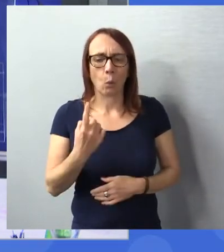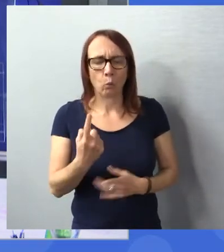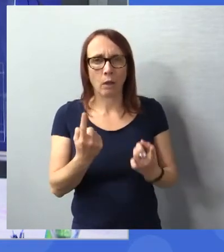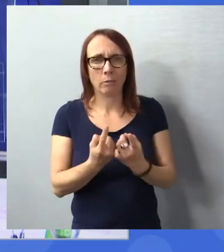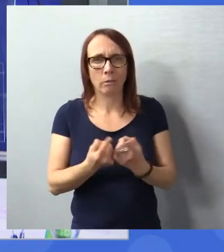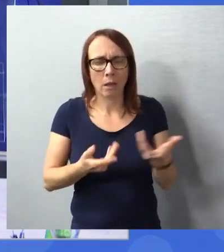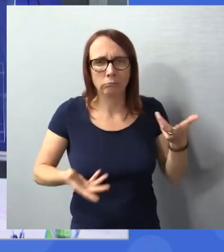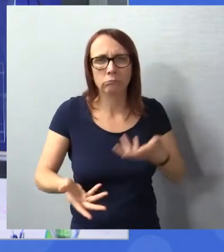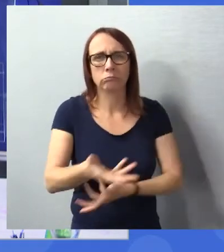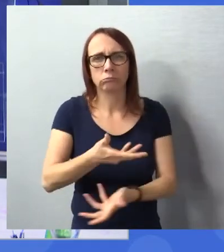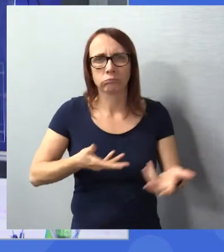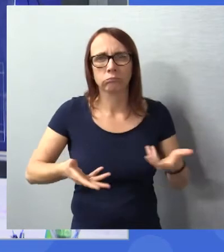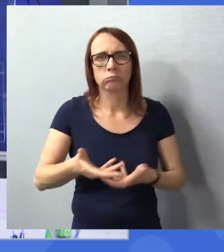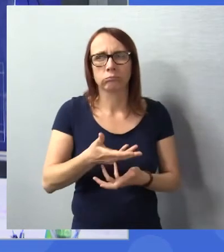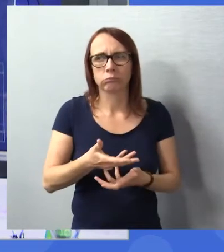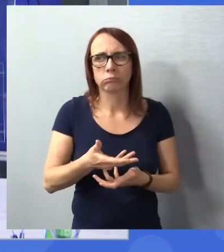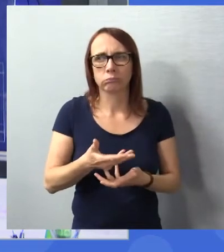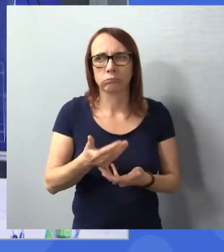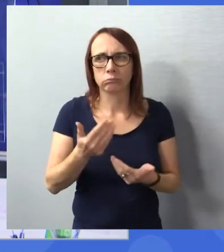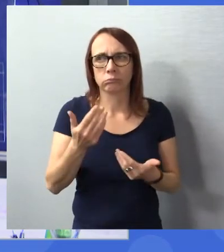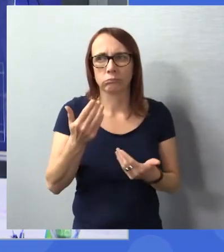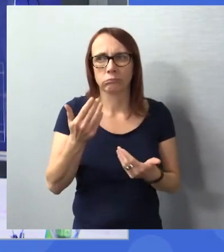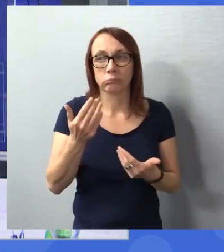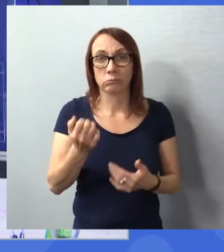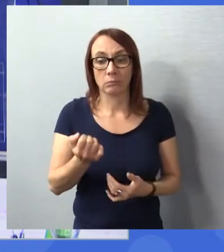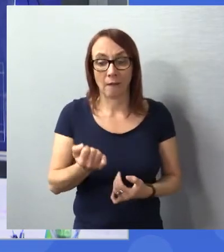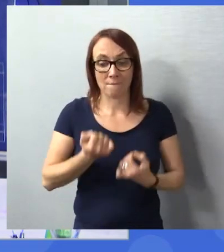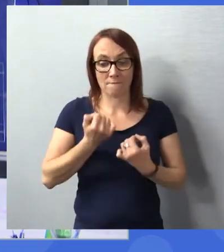fact that the way our politics works from our point of view kind of leads to